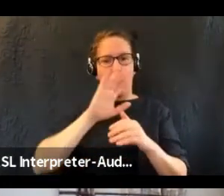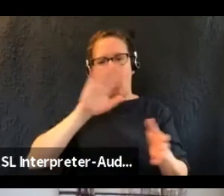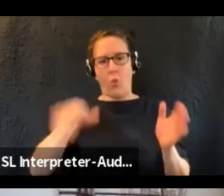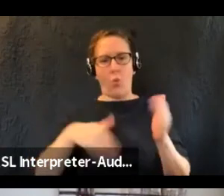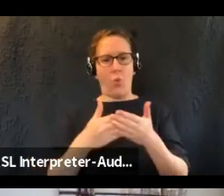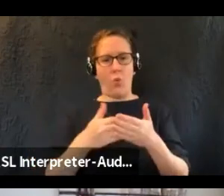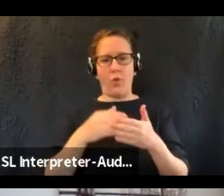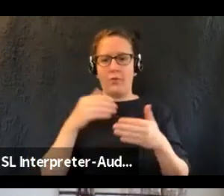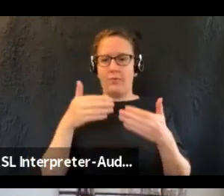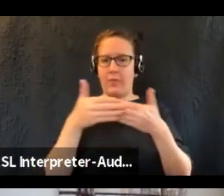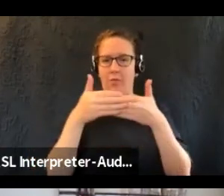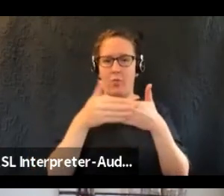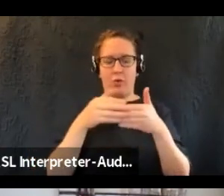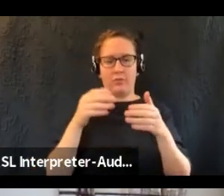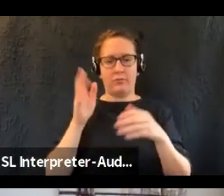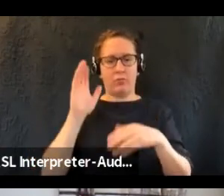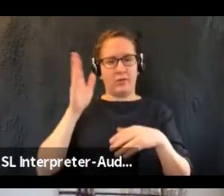presentation after this webinar.